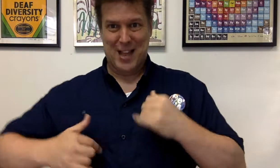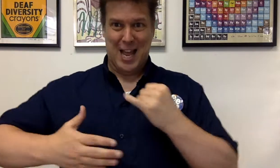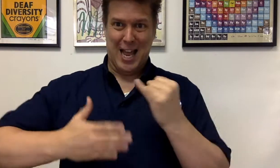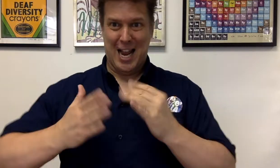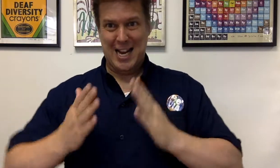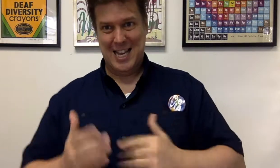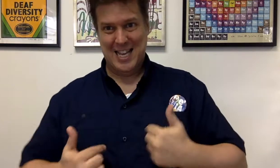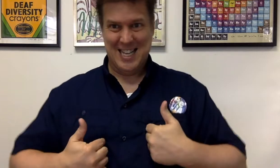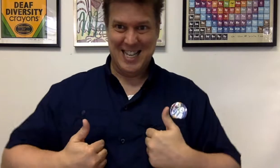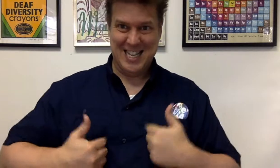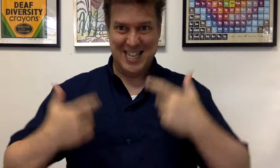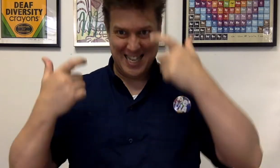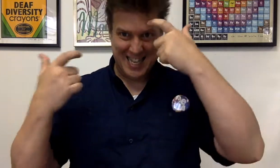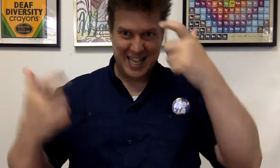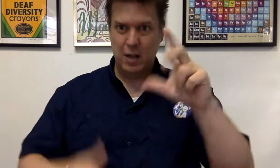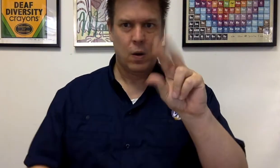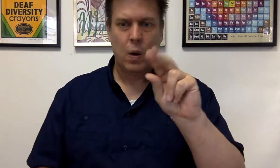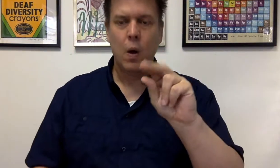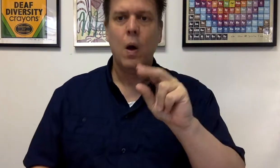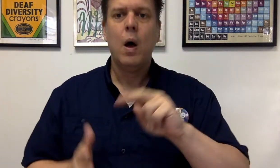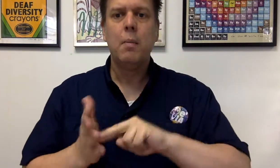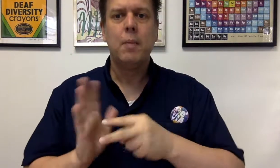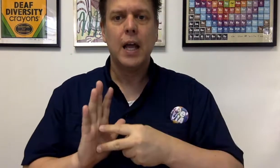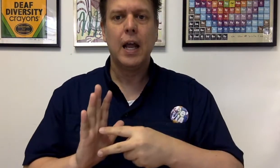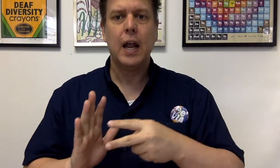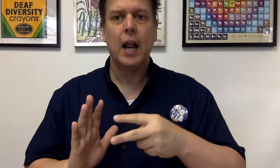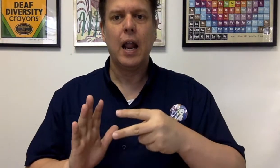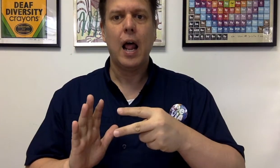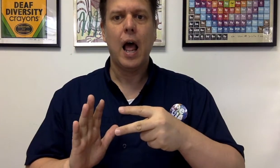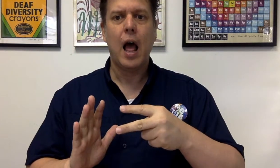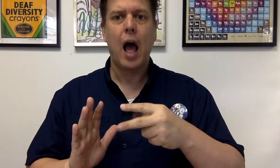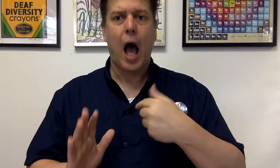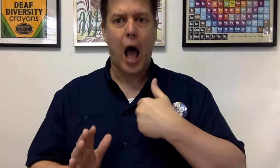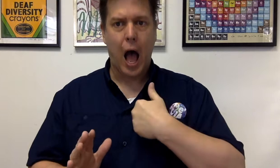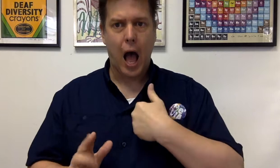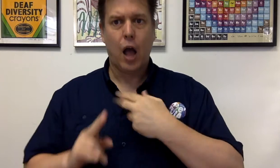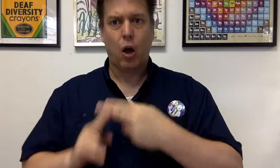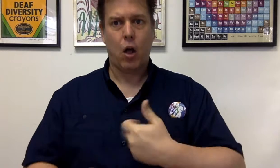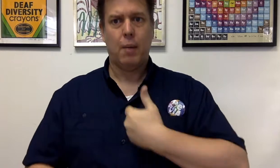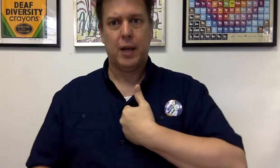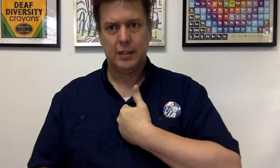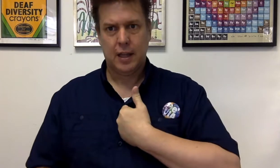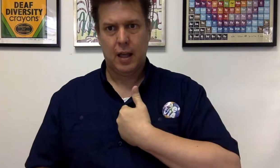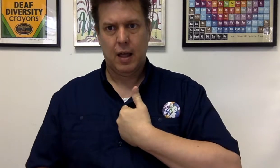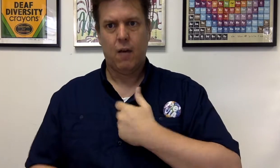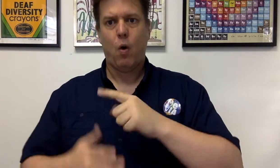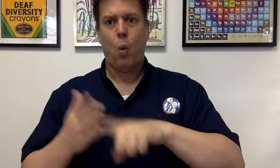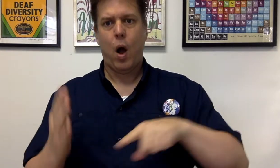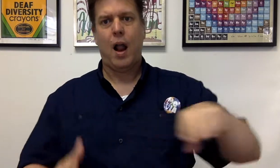being self-important and saying oh I was an artist it meant that I was calling